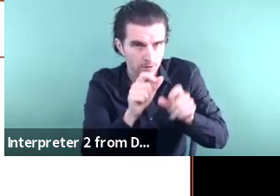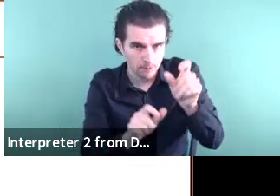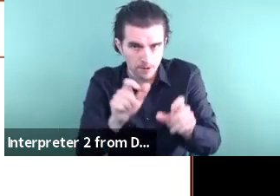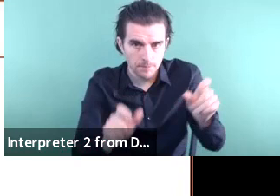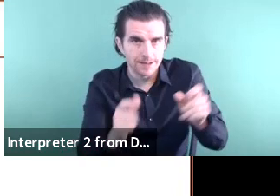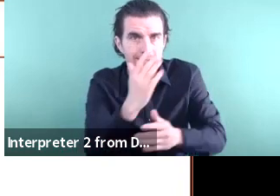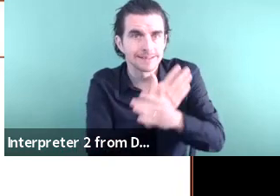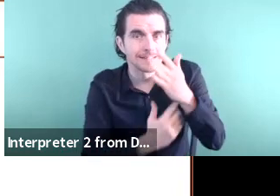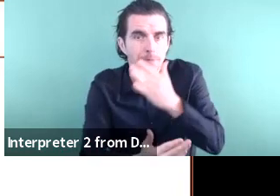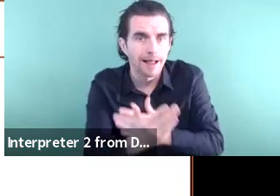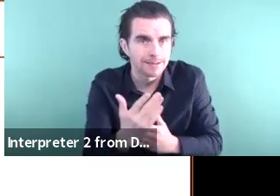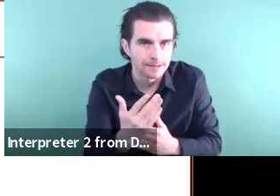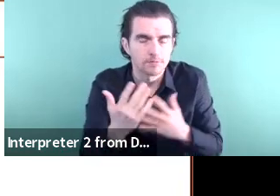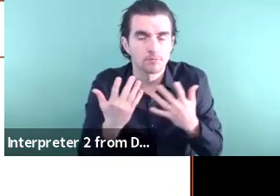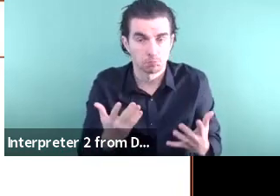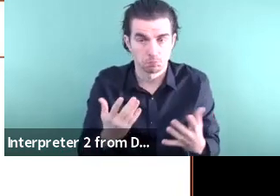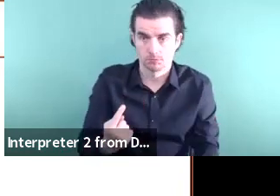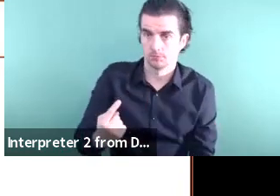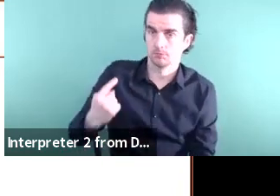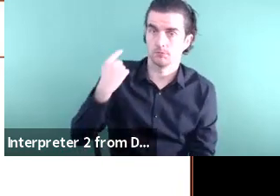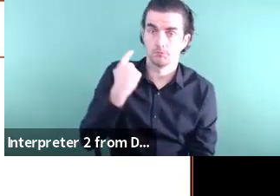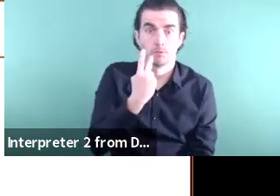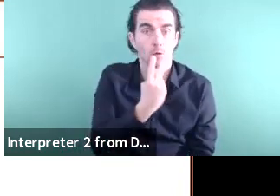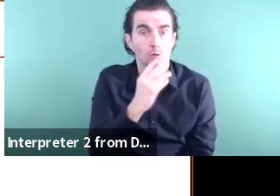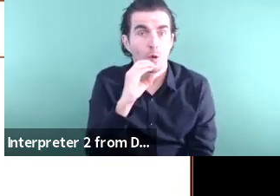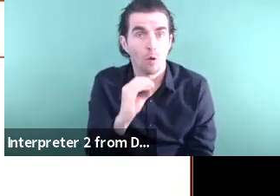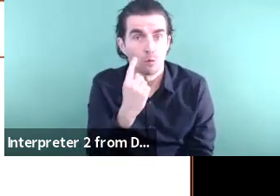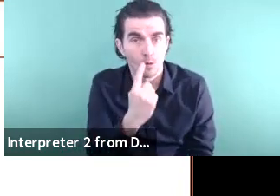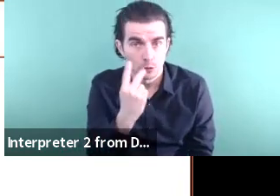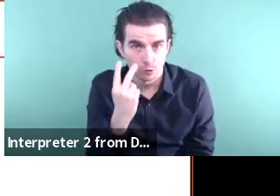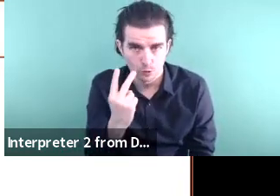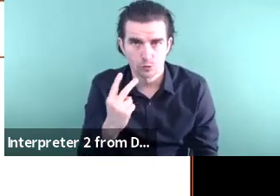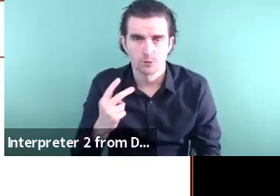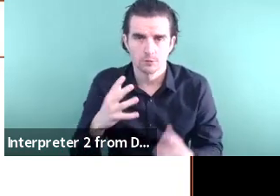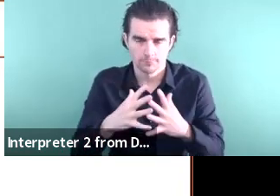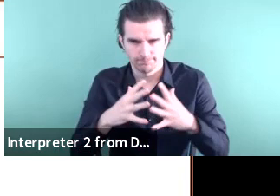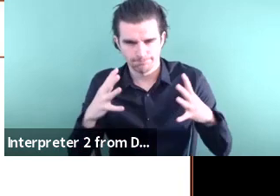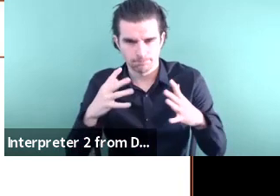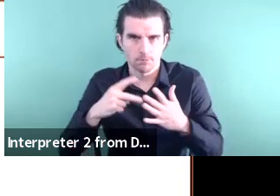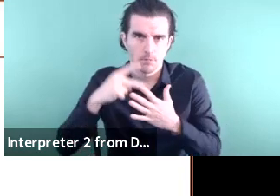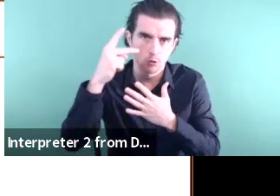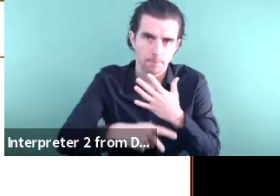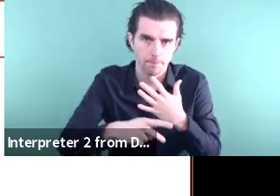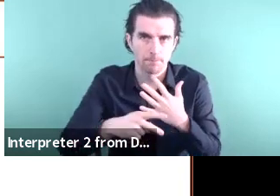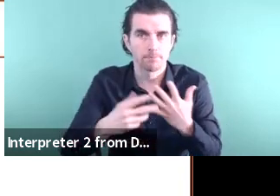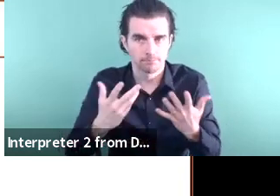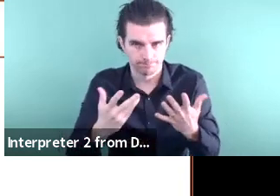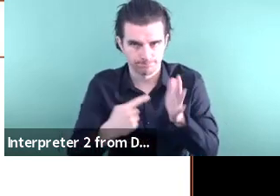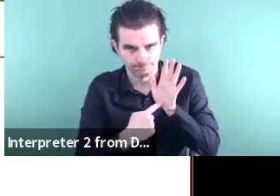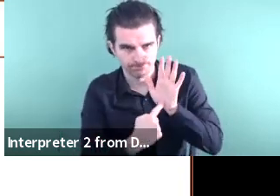benefit scheme which is still for poor families and a combination of cash and food voucher,